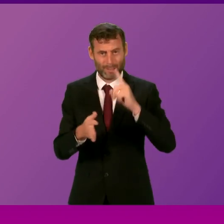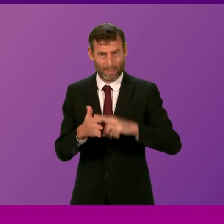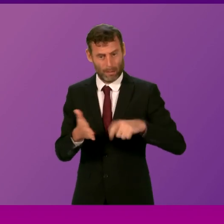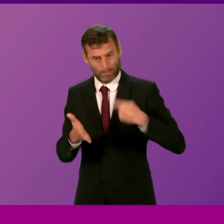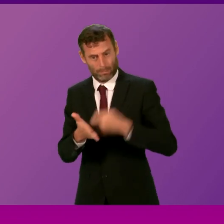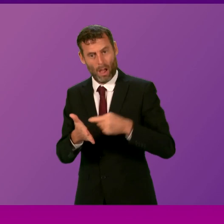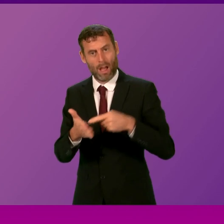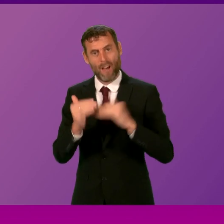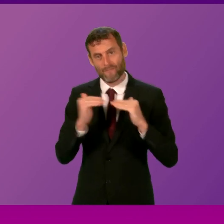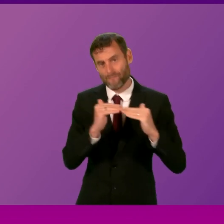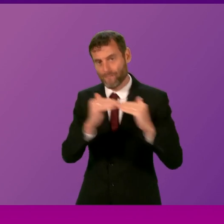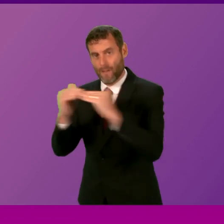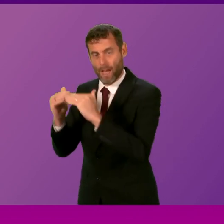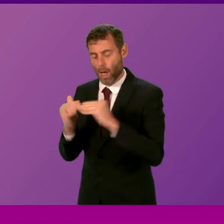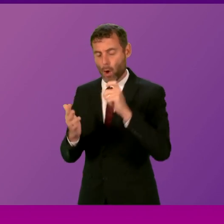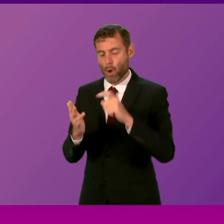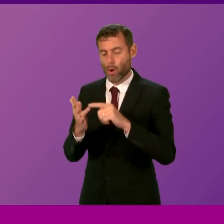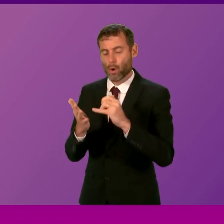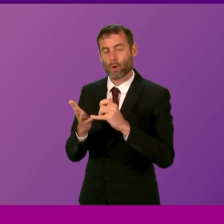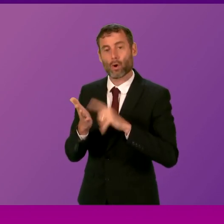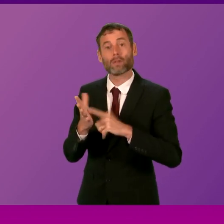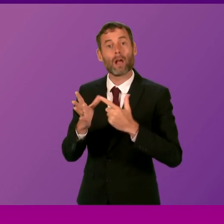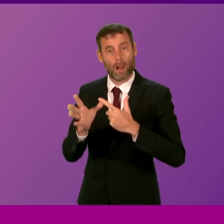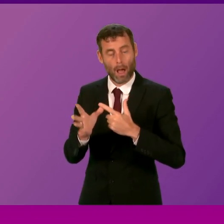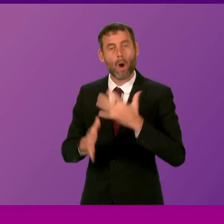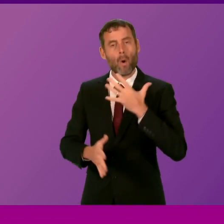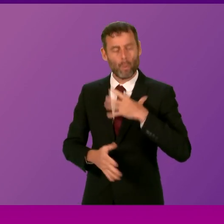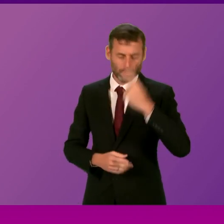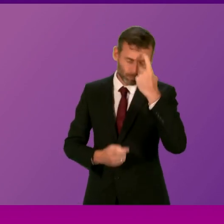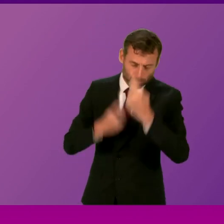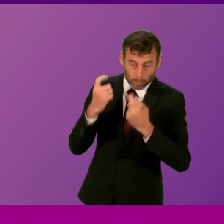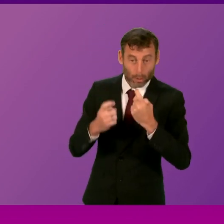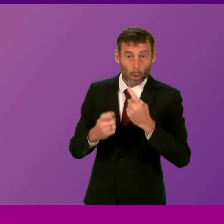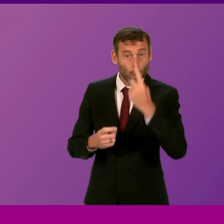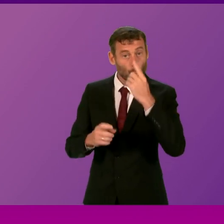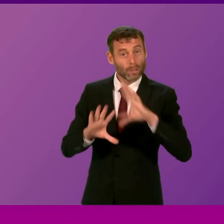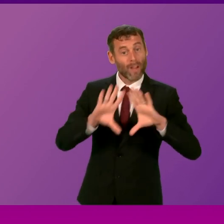Local Authorities is also looking at how we could replace the council tax in the future.